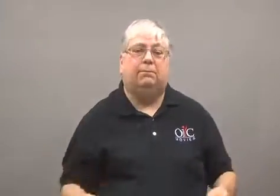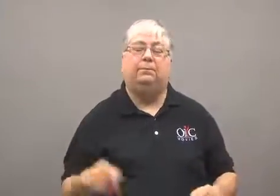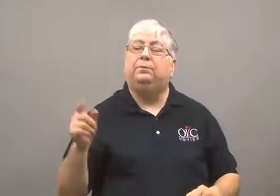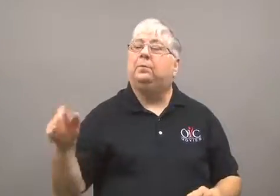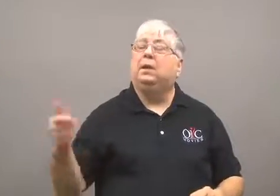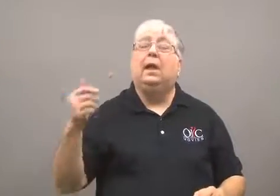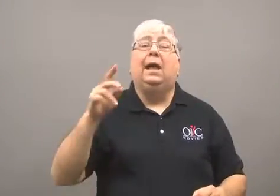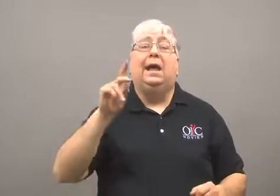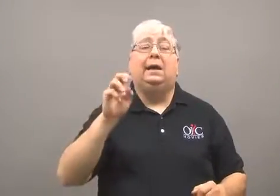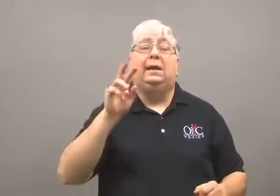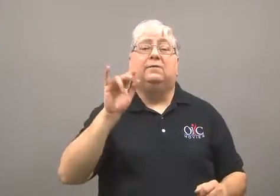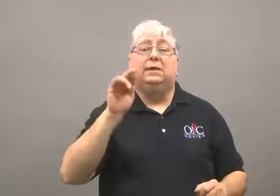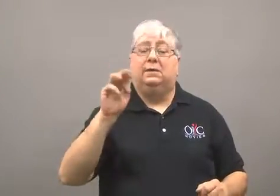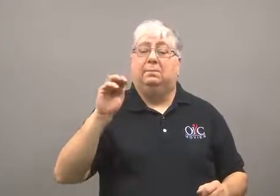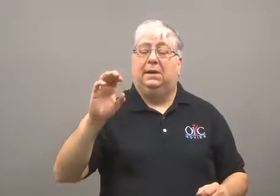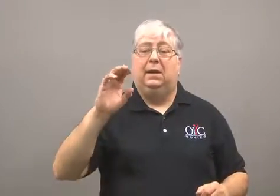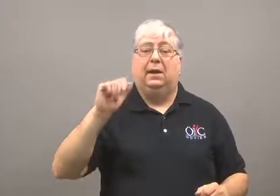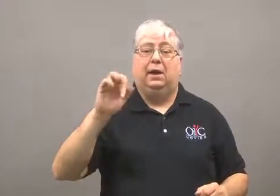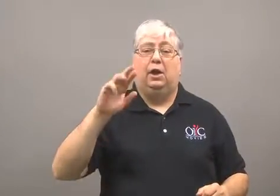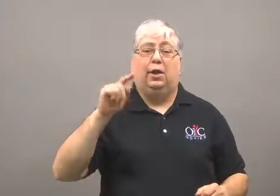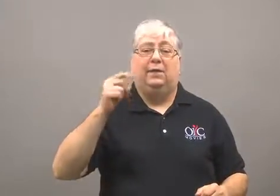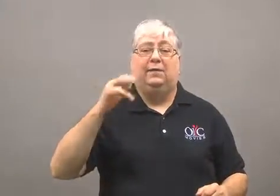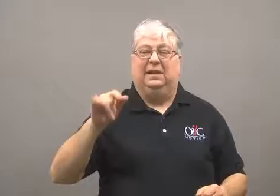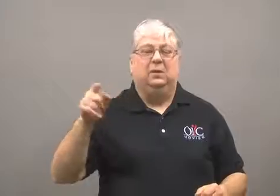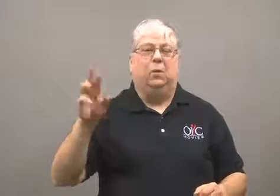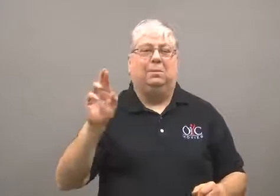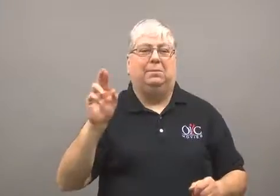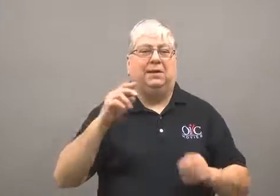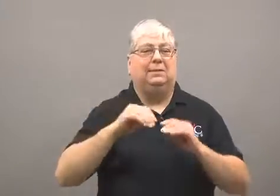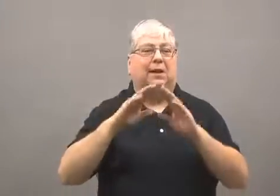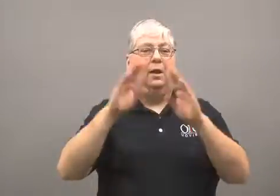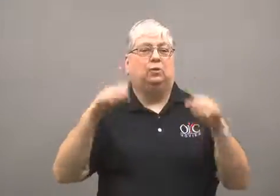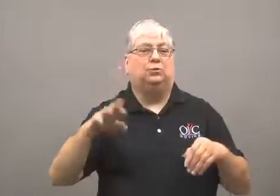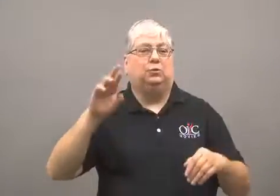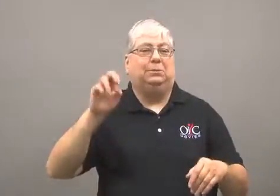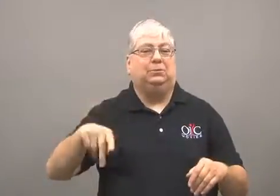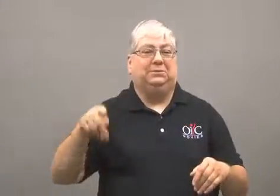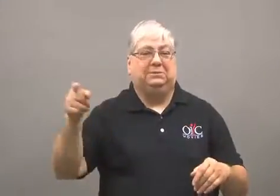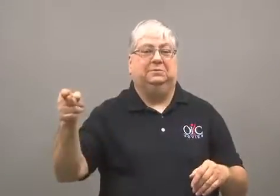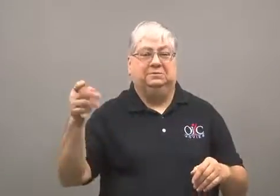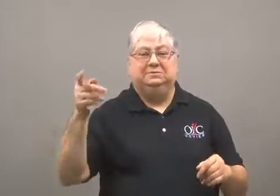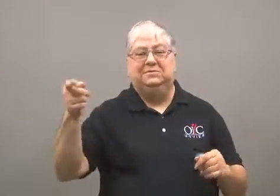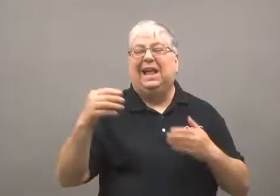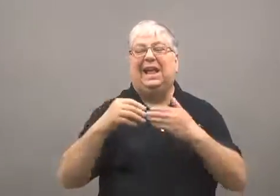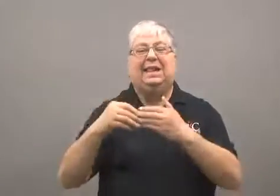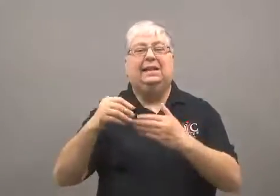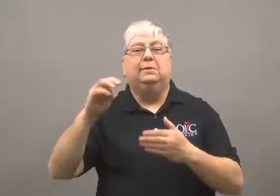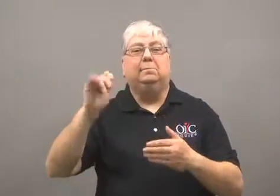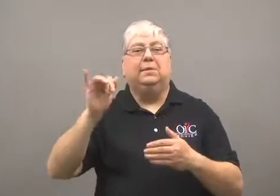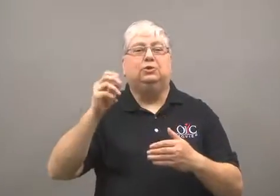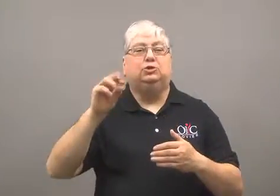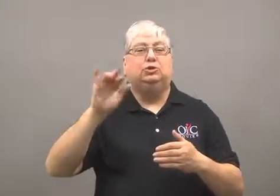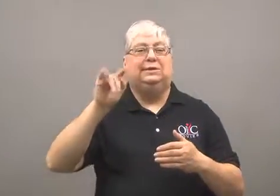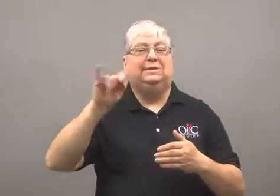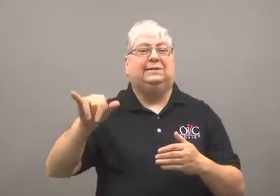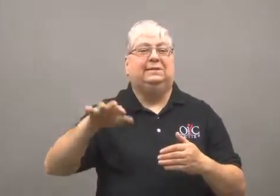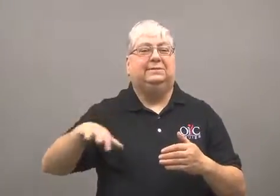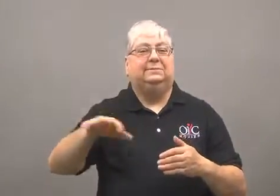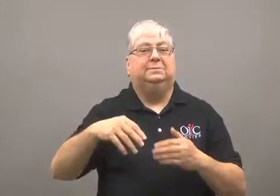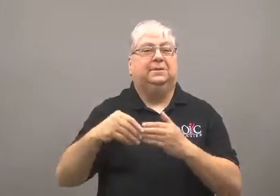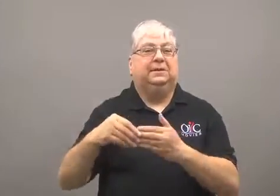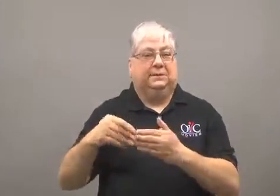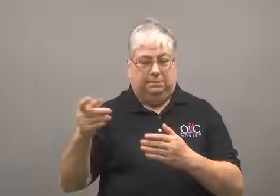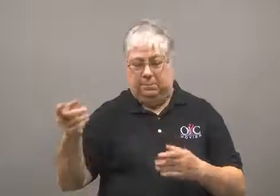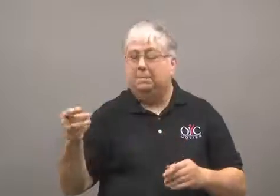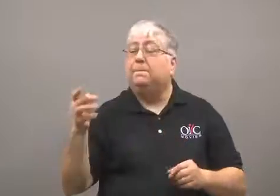House Majority Leader, Republican Kevin McCarthy,